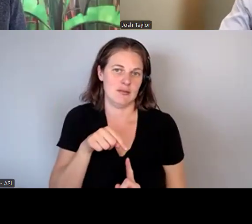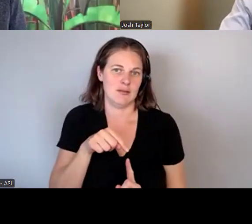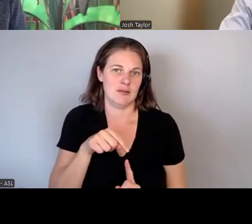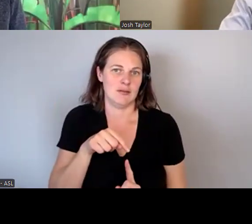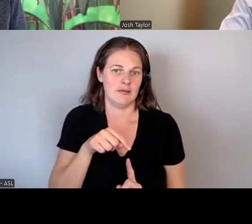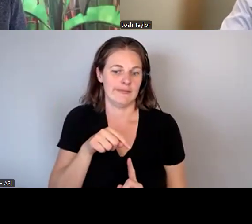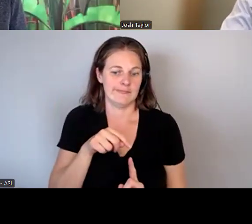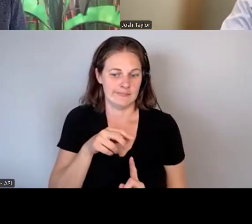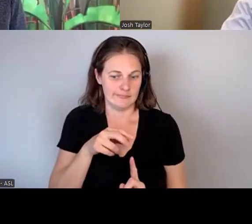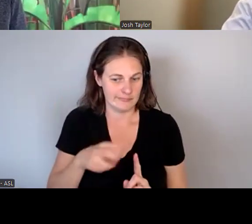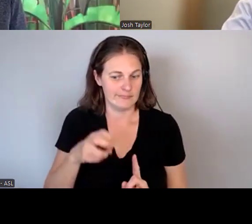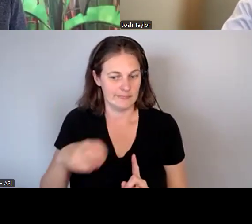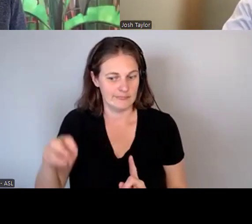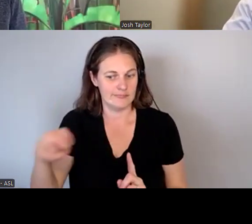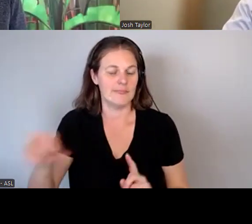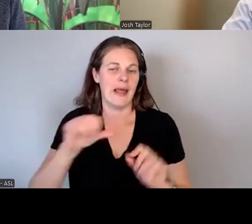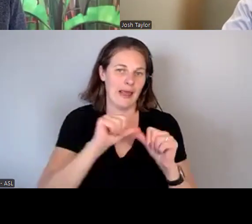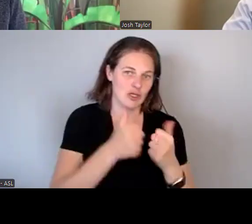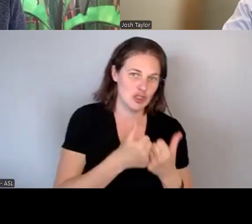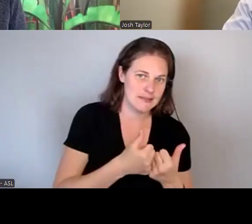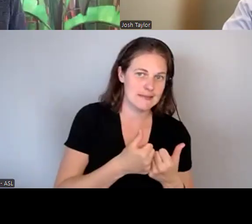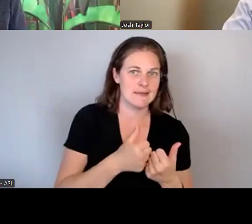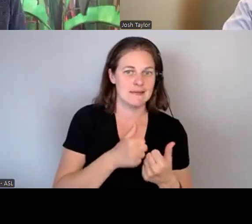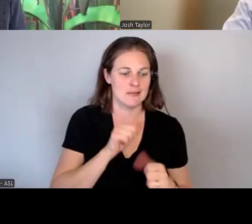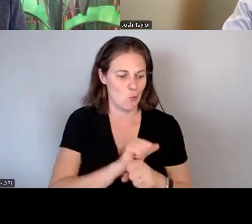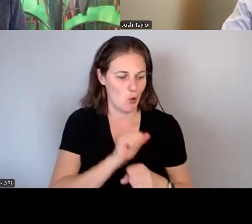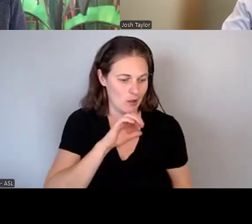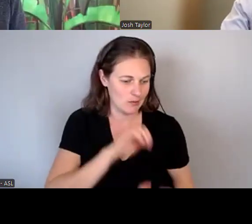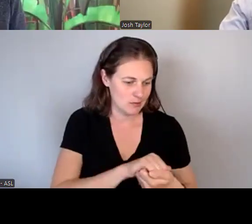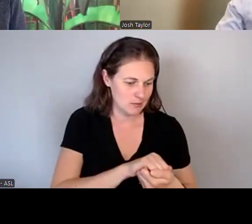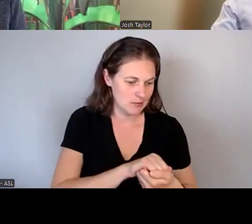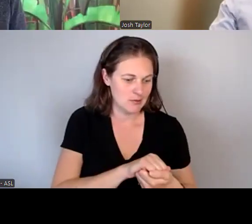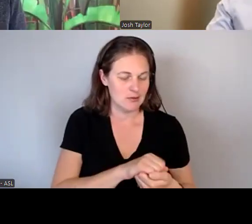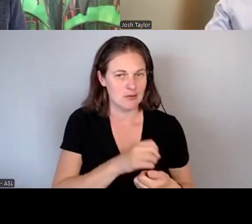agency and work with an agency or school settings